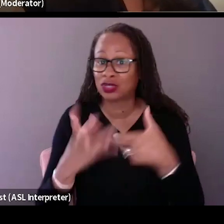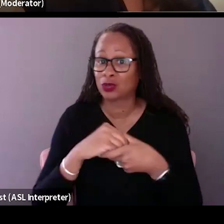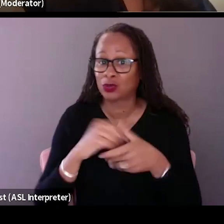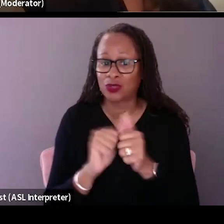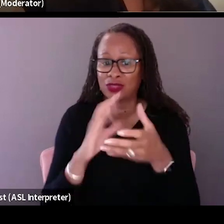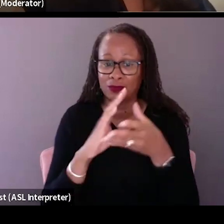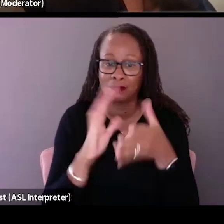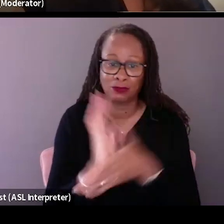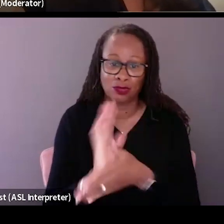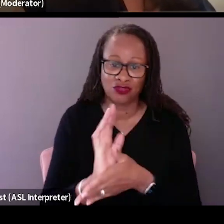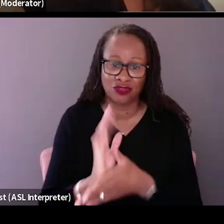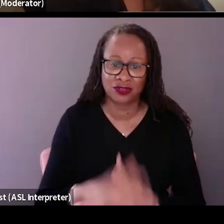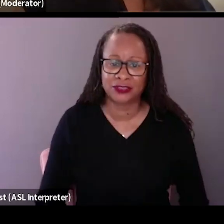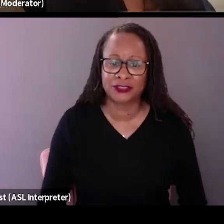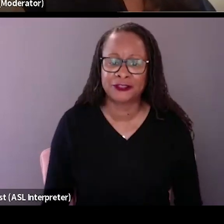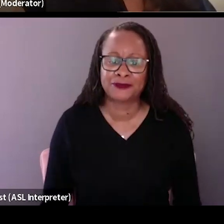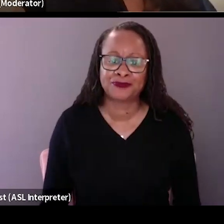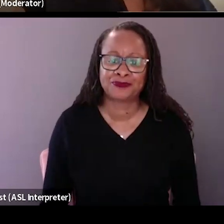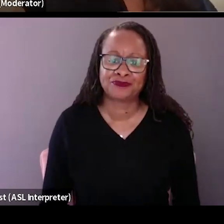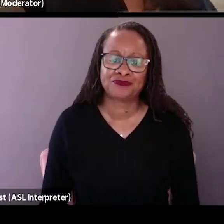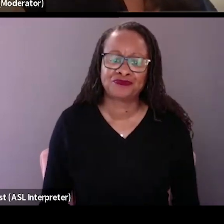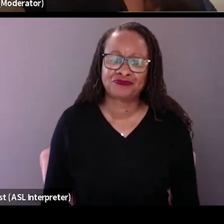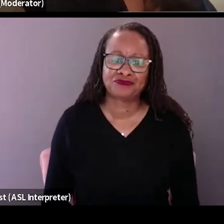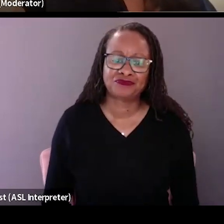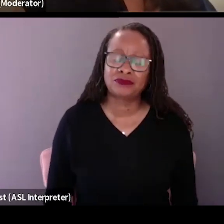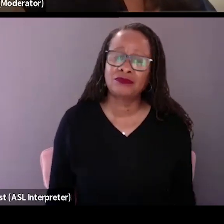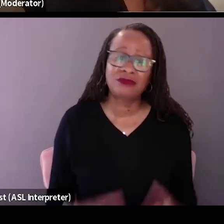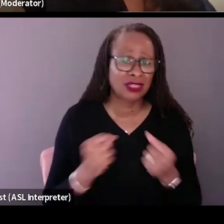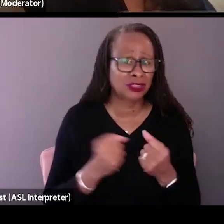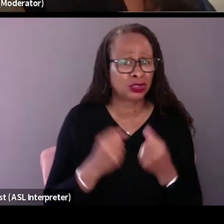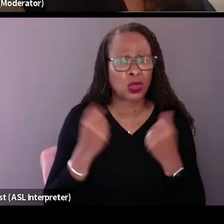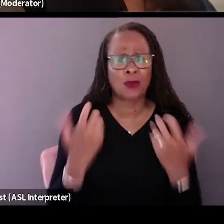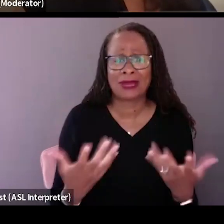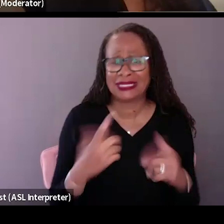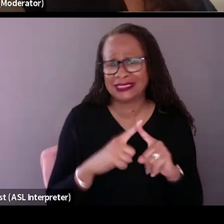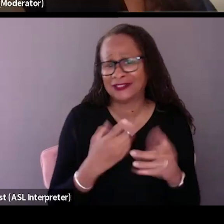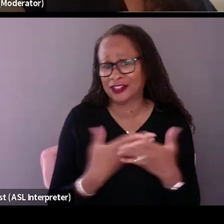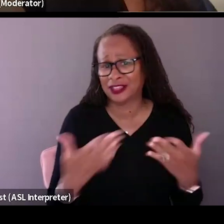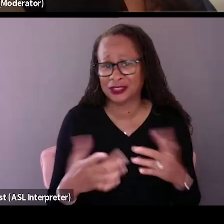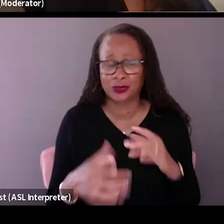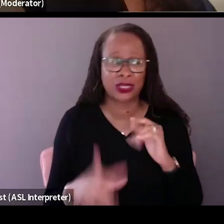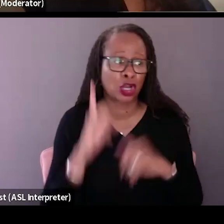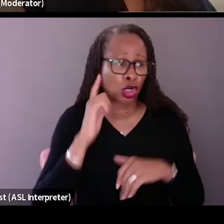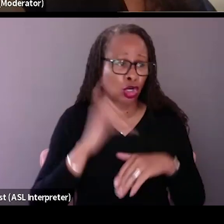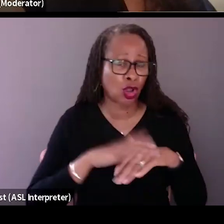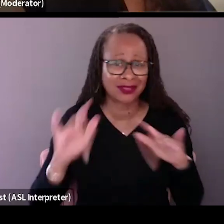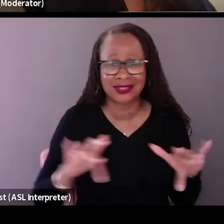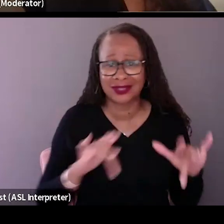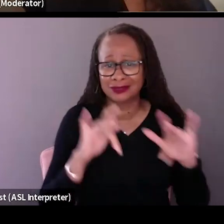The hunting? Did we talk? I think there was many, there were so many different ones. The hunting.